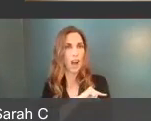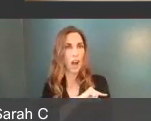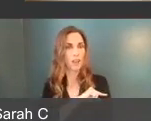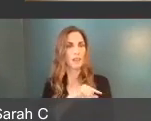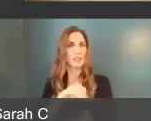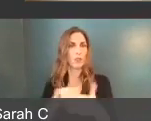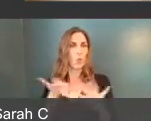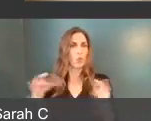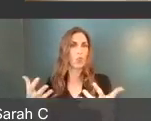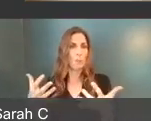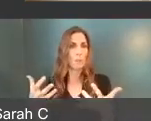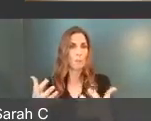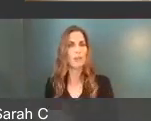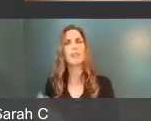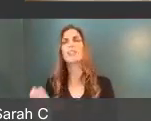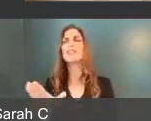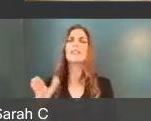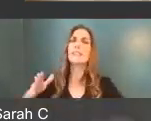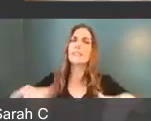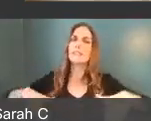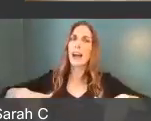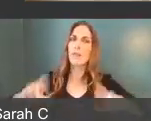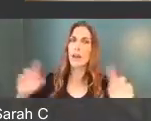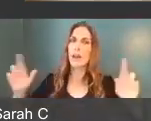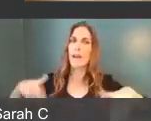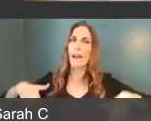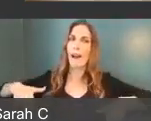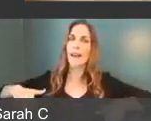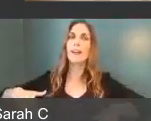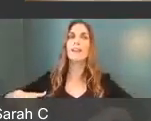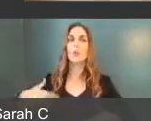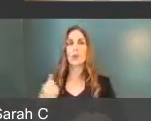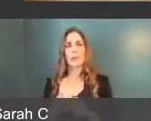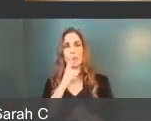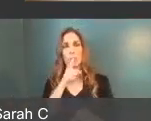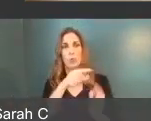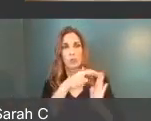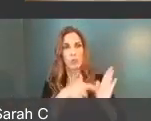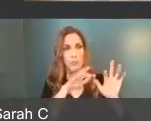So we just, we're not quite there yet. We wanted to get the registration up, at least for those